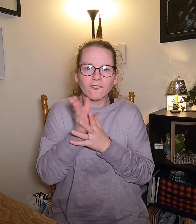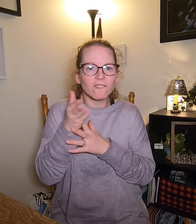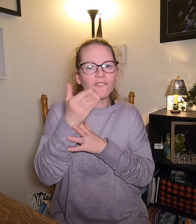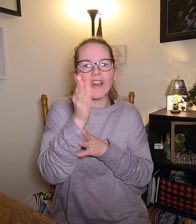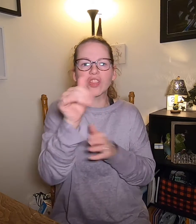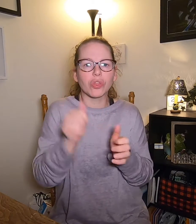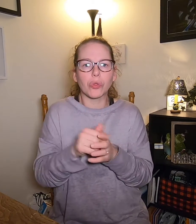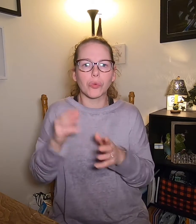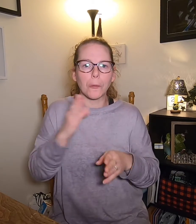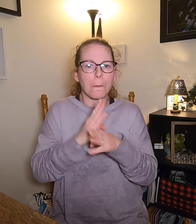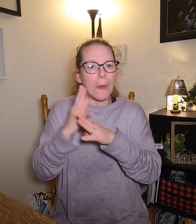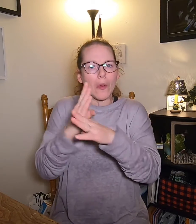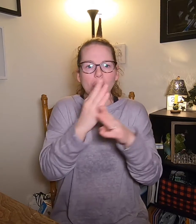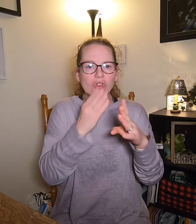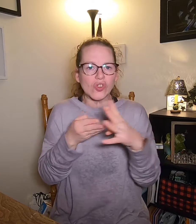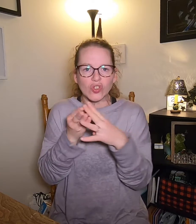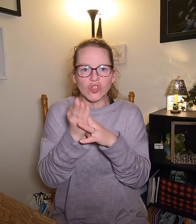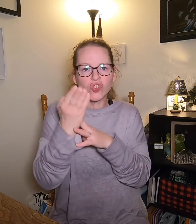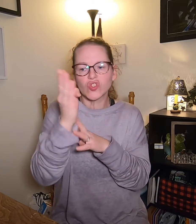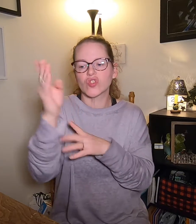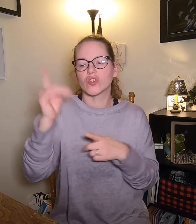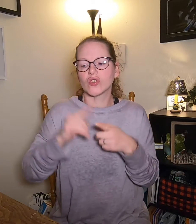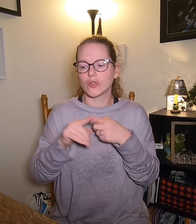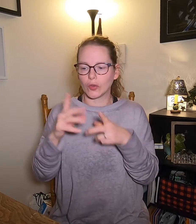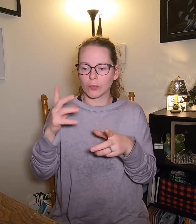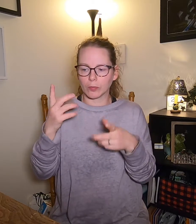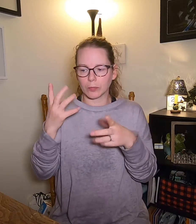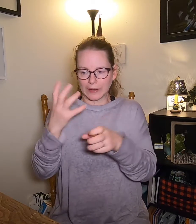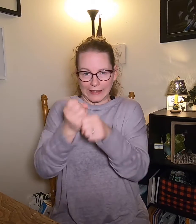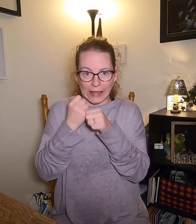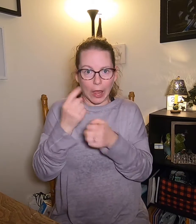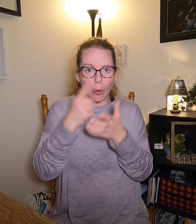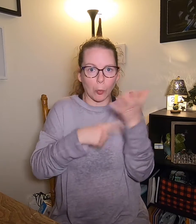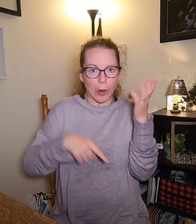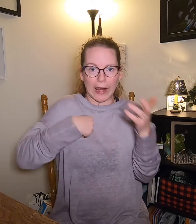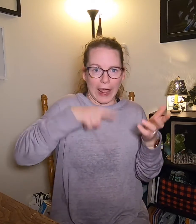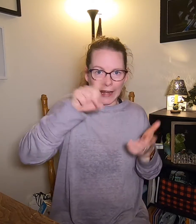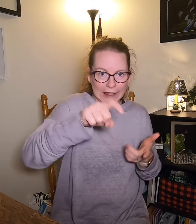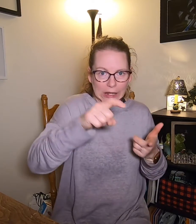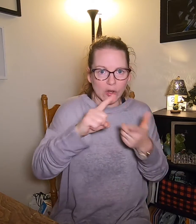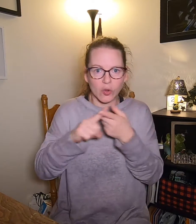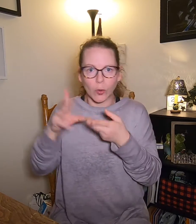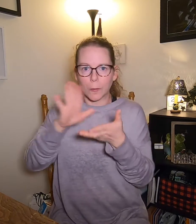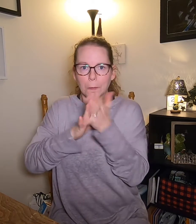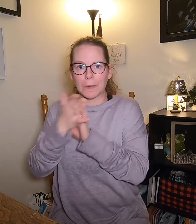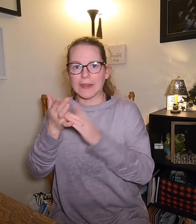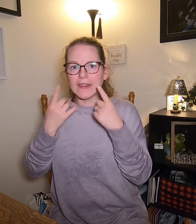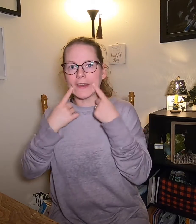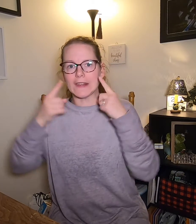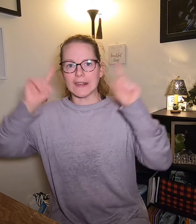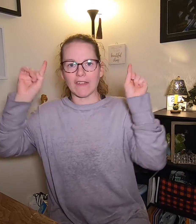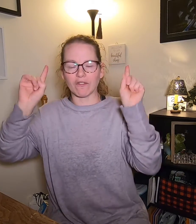The barriers that I had to fight through to get what I need to be successful.